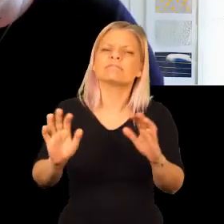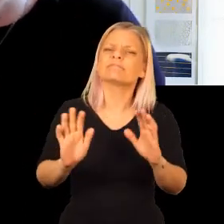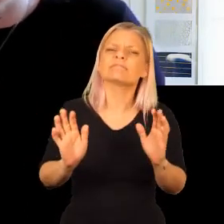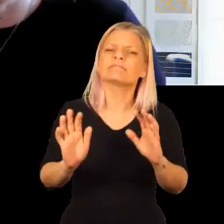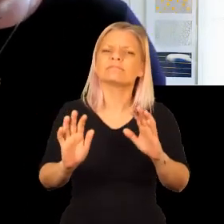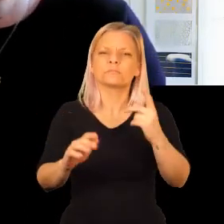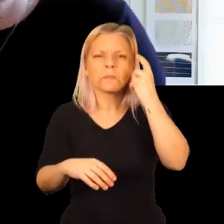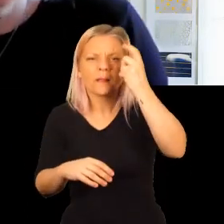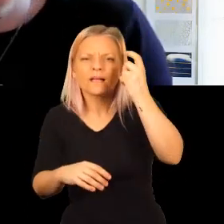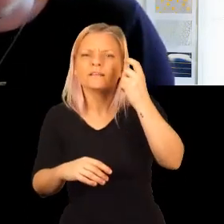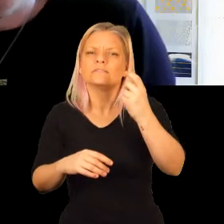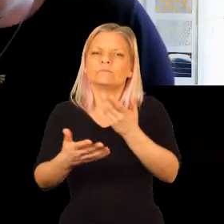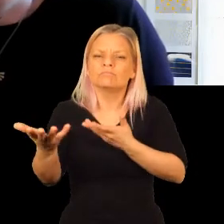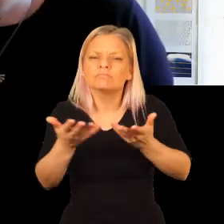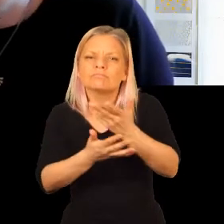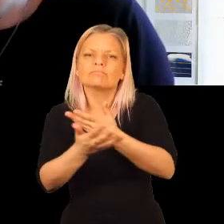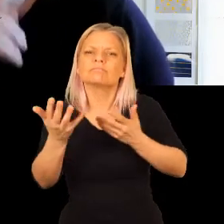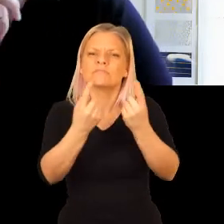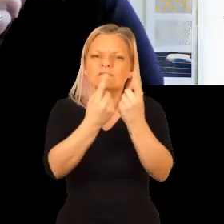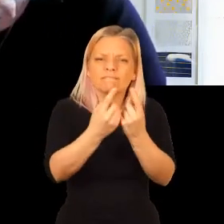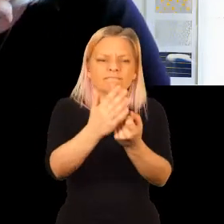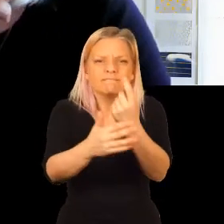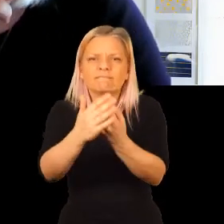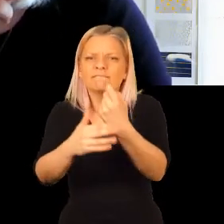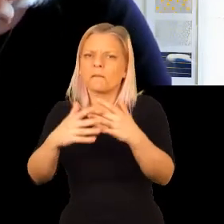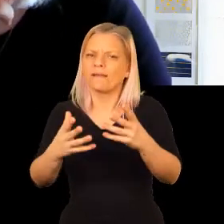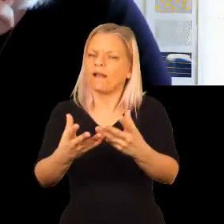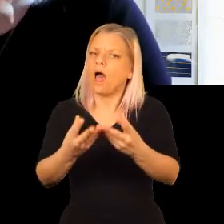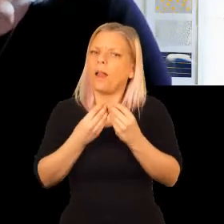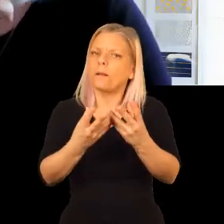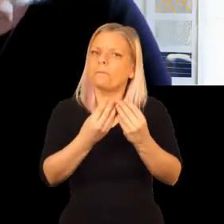let's get this fixed and i think being able to talk about like where some of that stuff comes